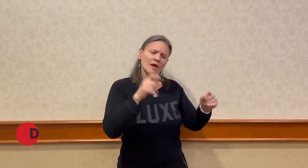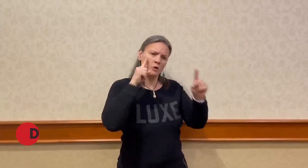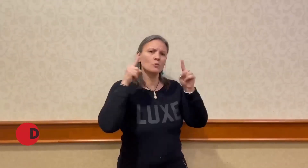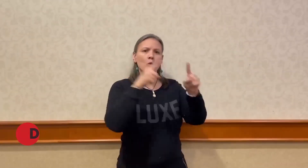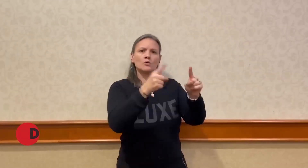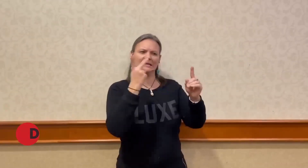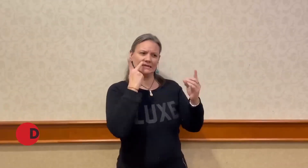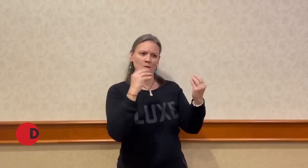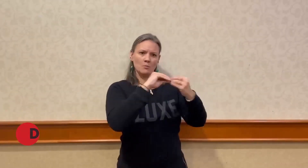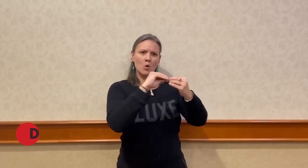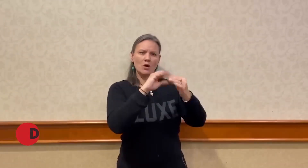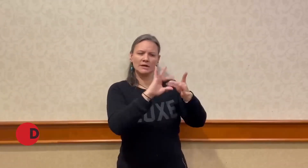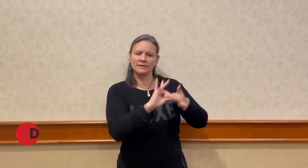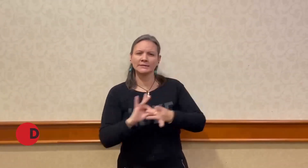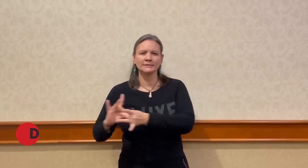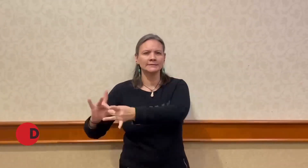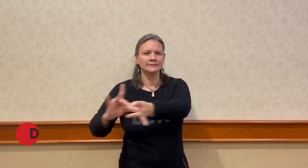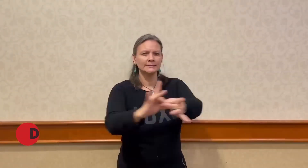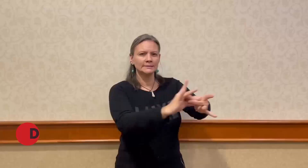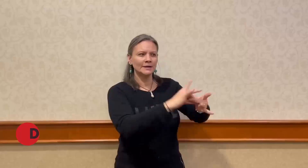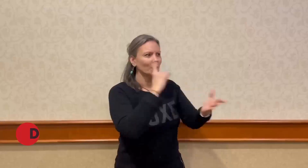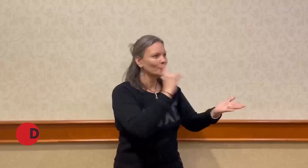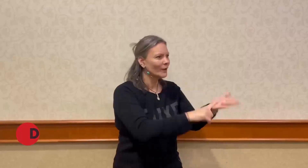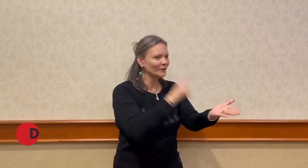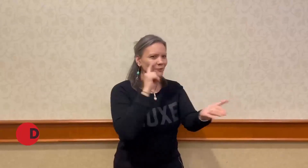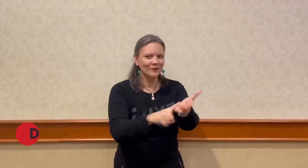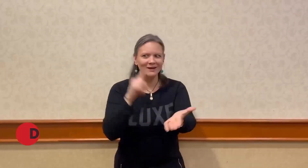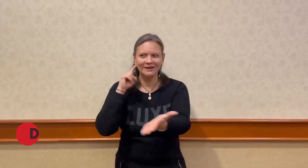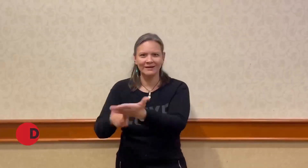That is the goal, to see more unity and recognition.